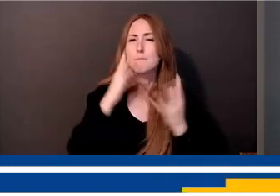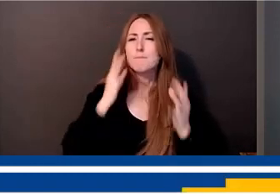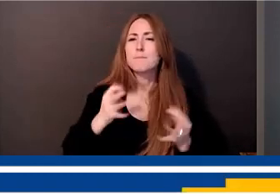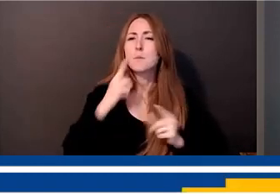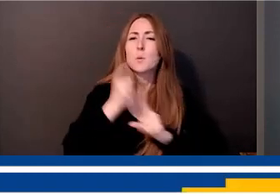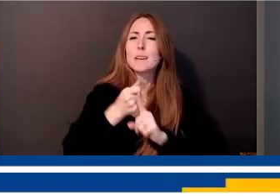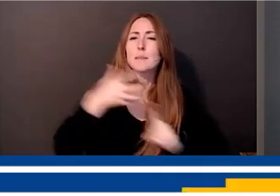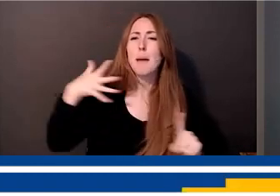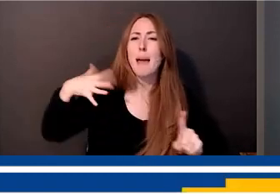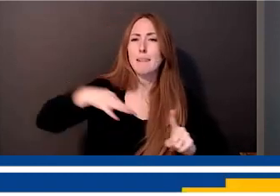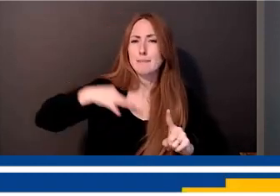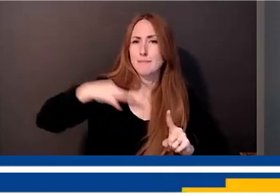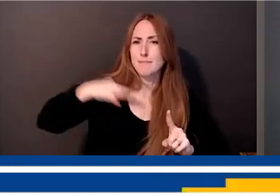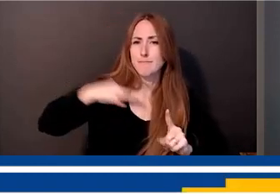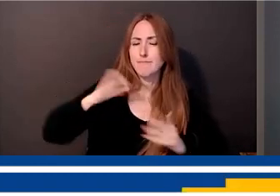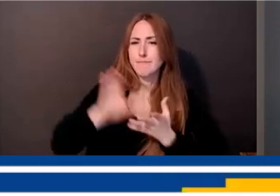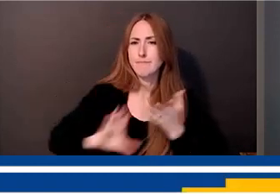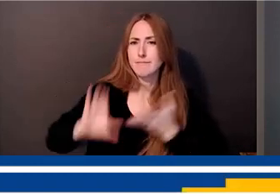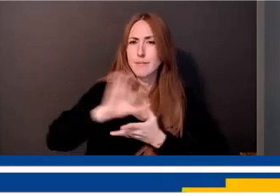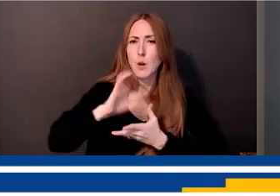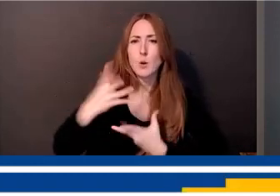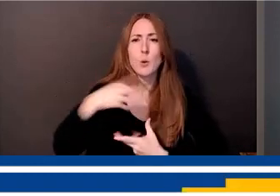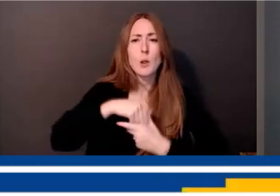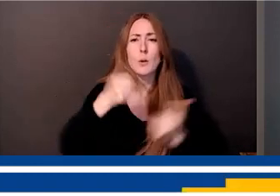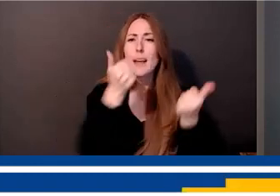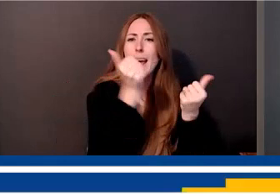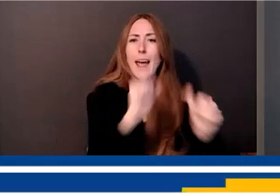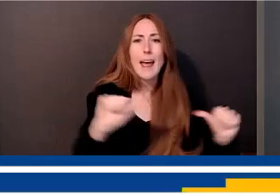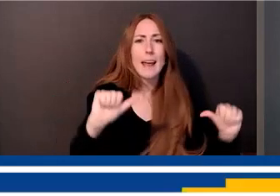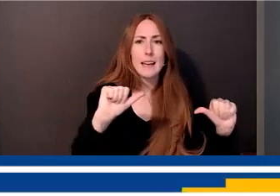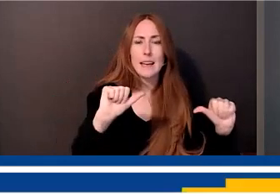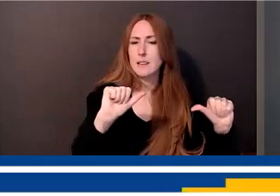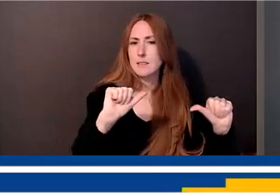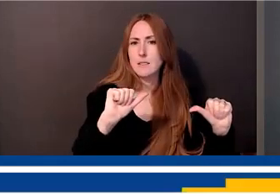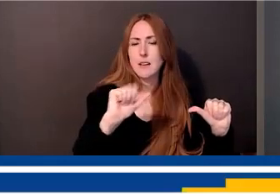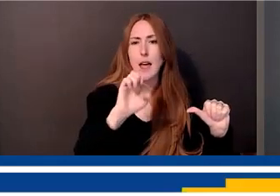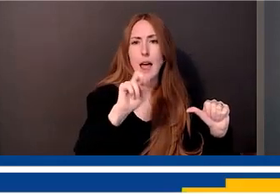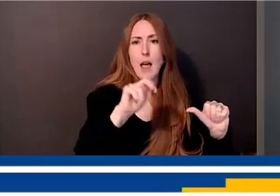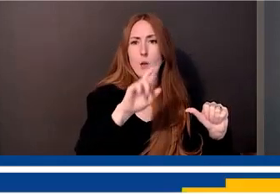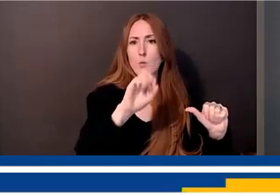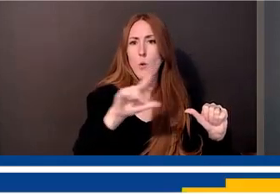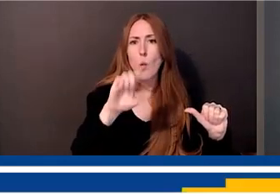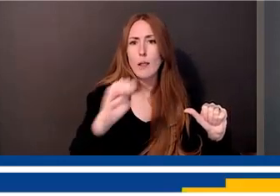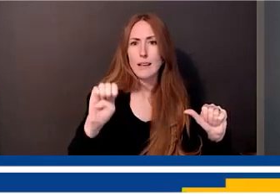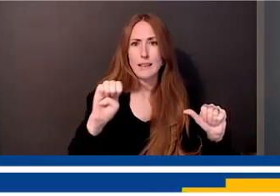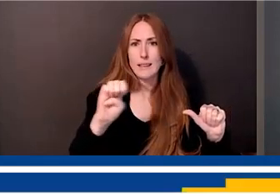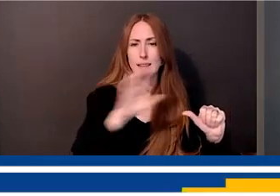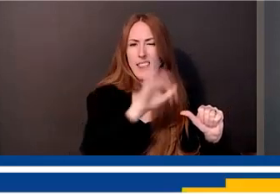to include any enrollee in the Area Agency on Aging.